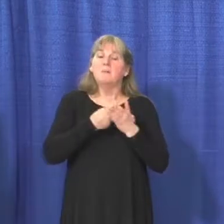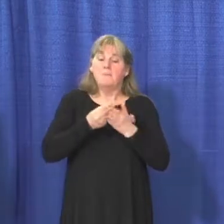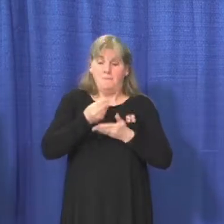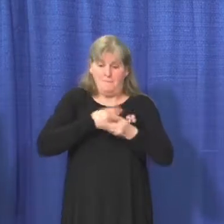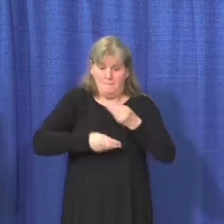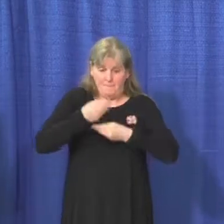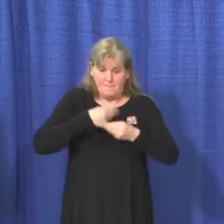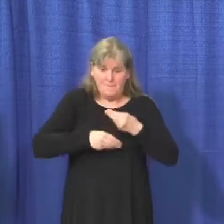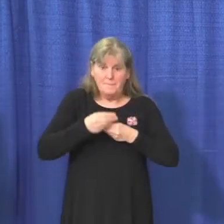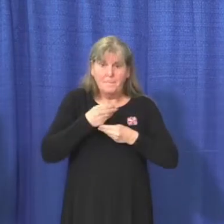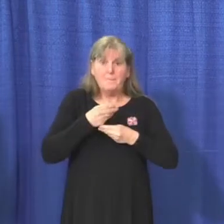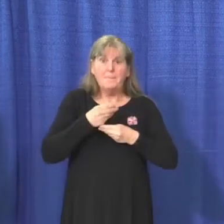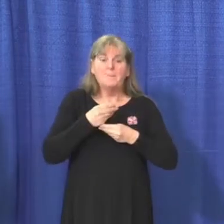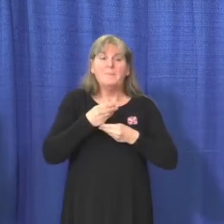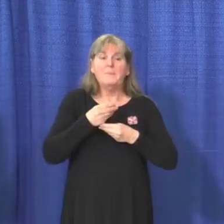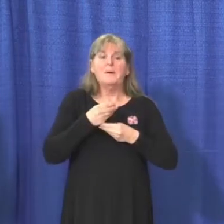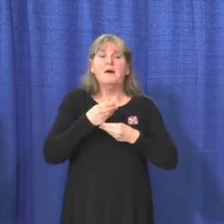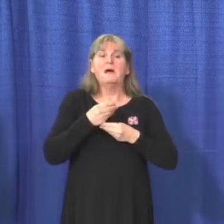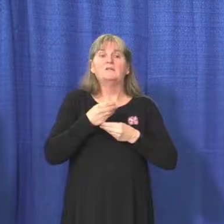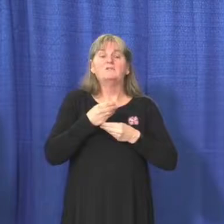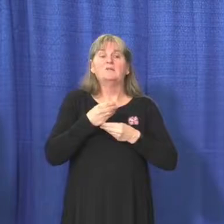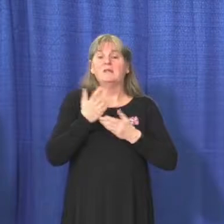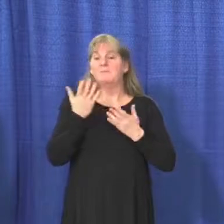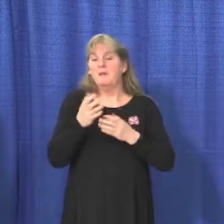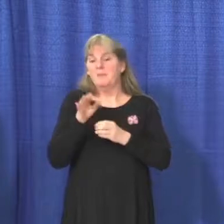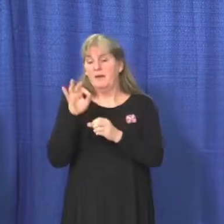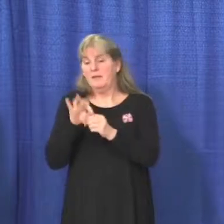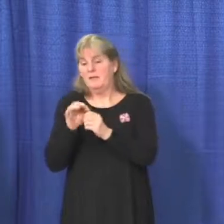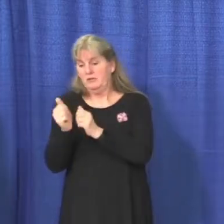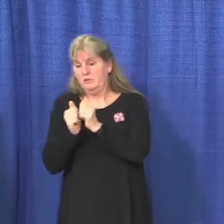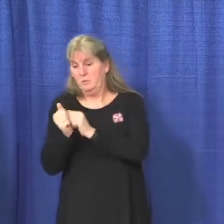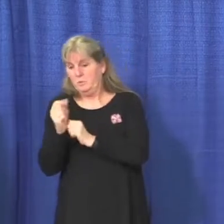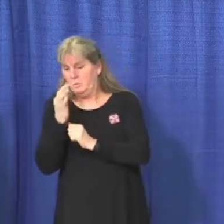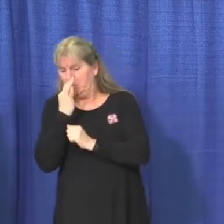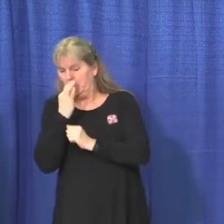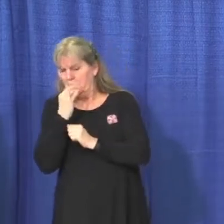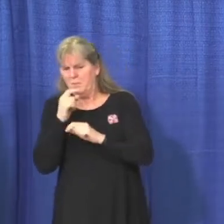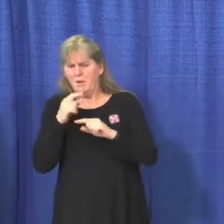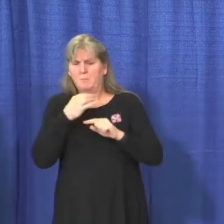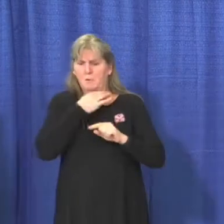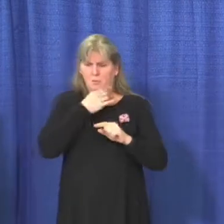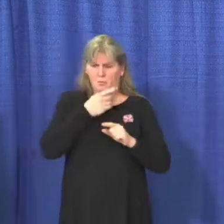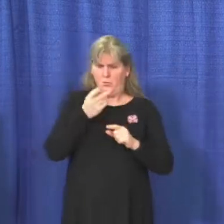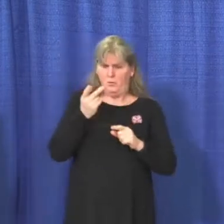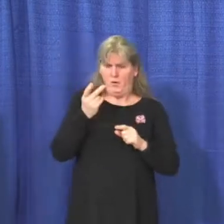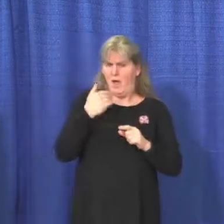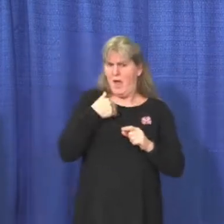coming, how much flexibility you think you be able to put into